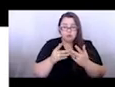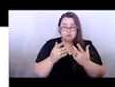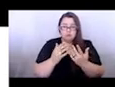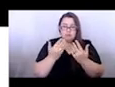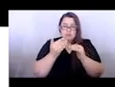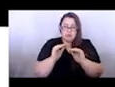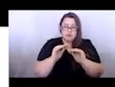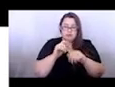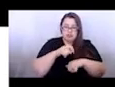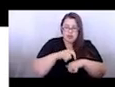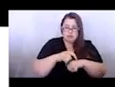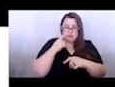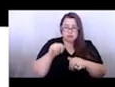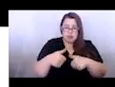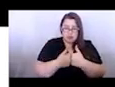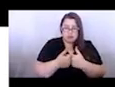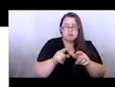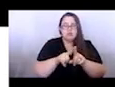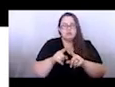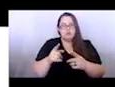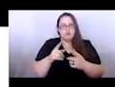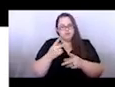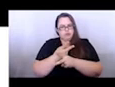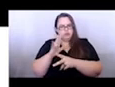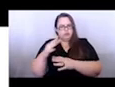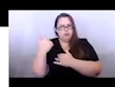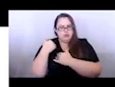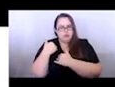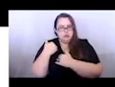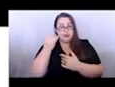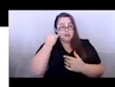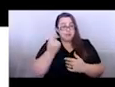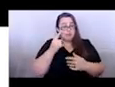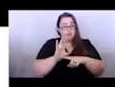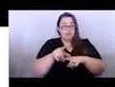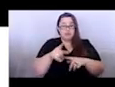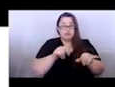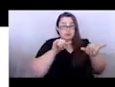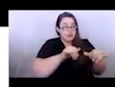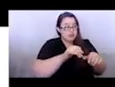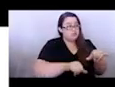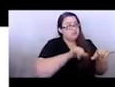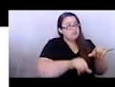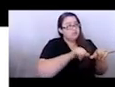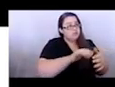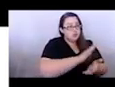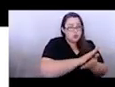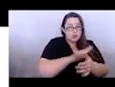Is something that's causing you to spend more time at school or work? Then this is a sign that boundaries need to be made.